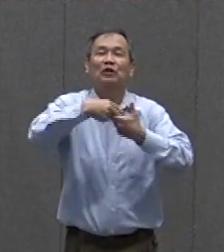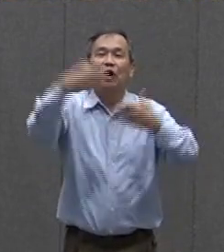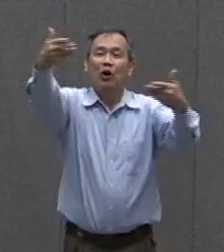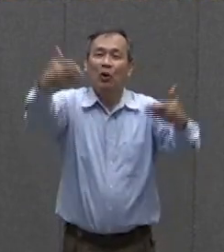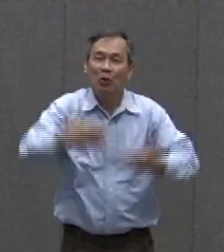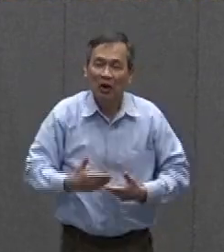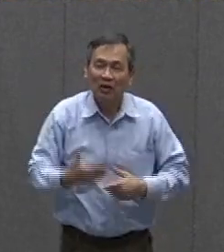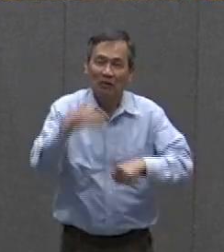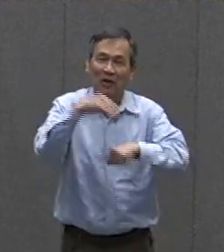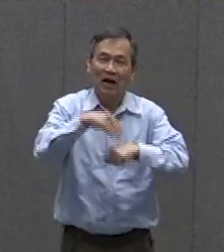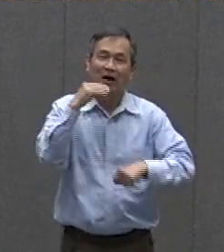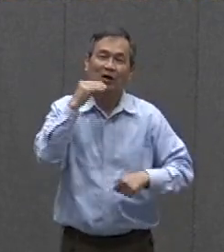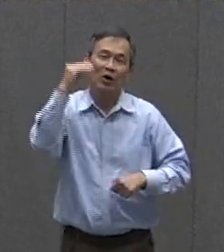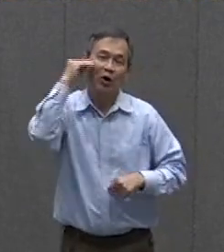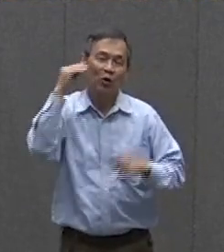of @Home with APS.